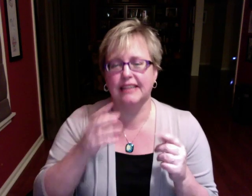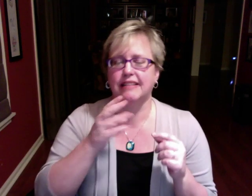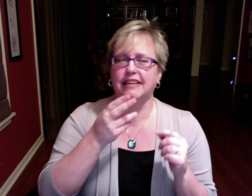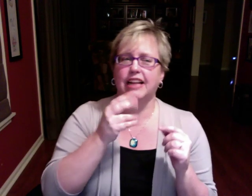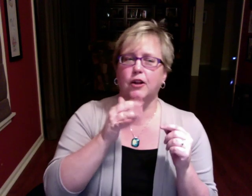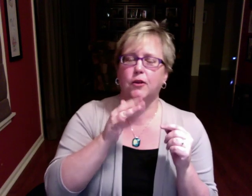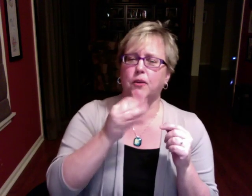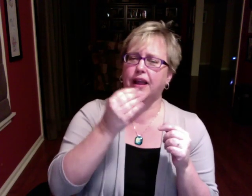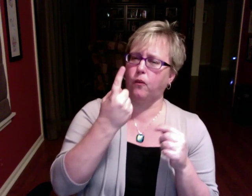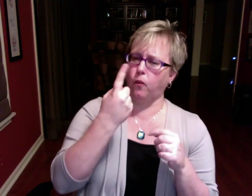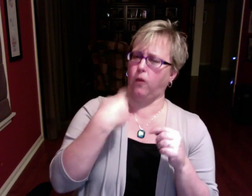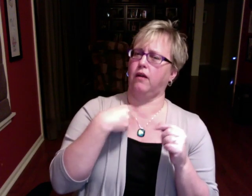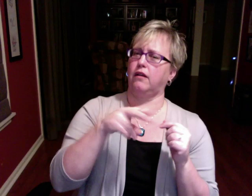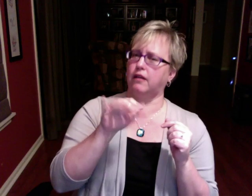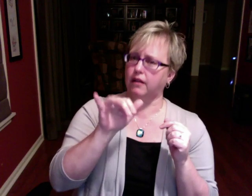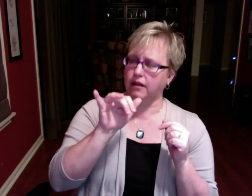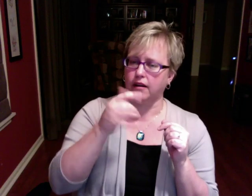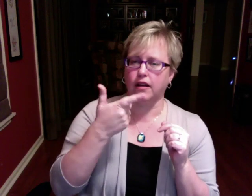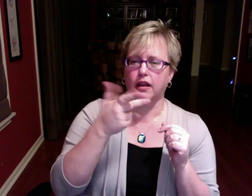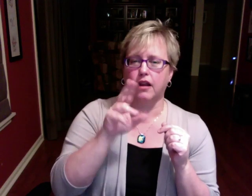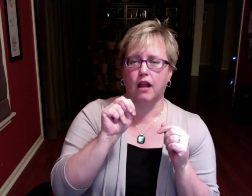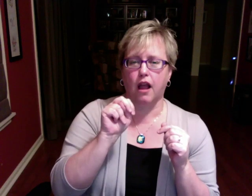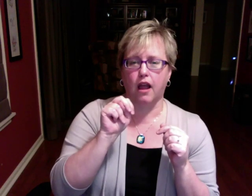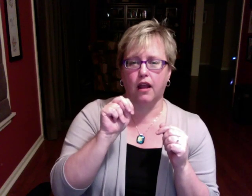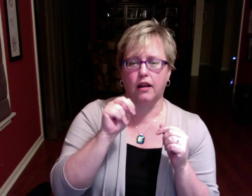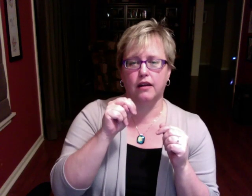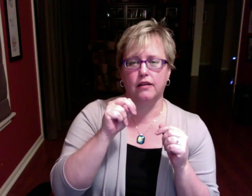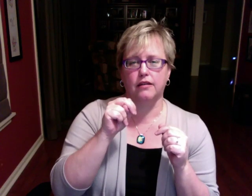There was one issue I wasn’t aware of. About guns.